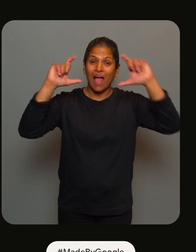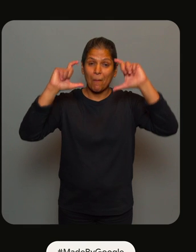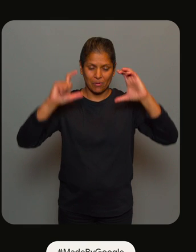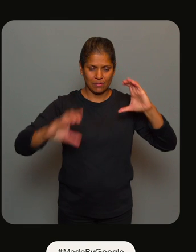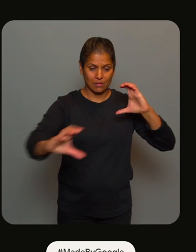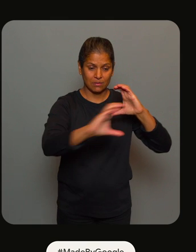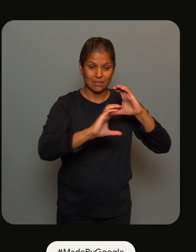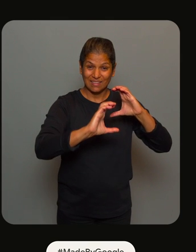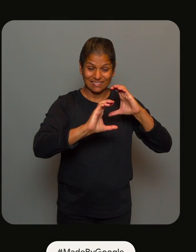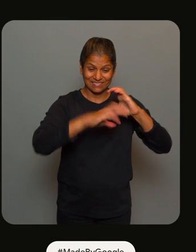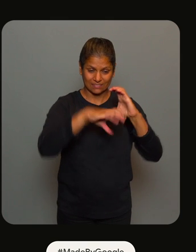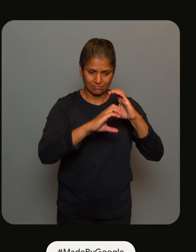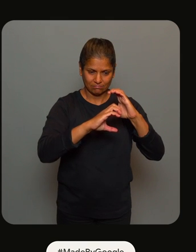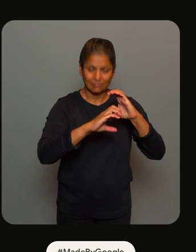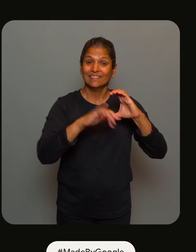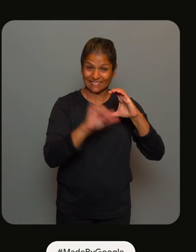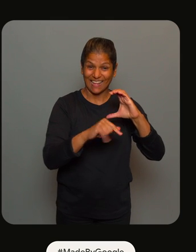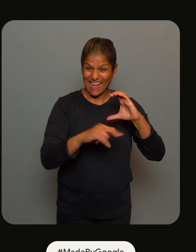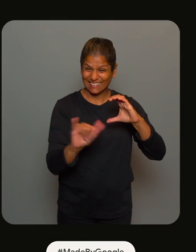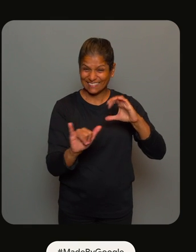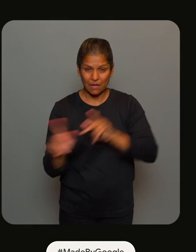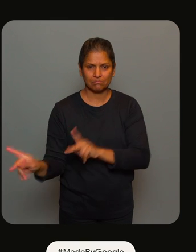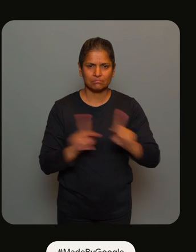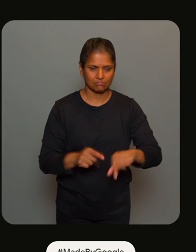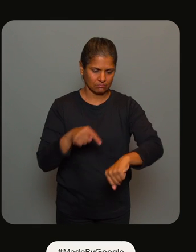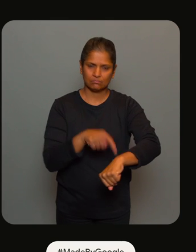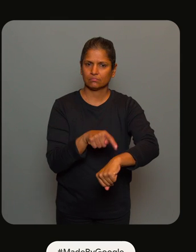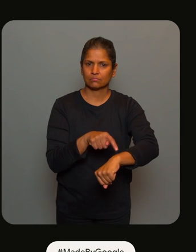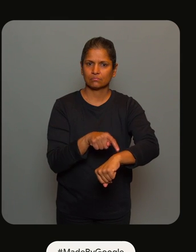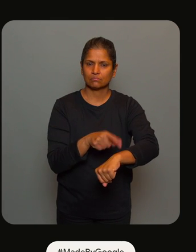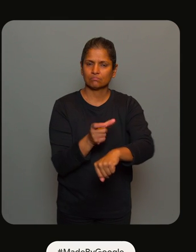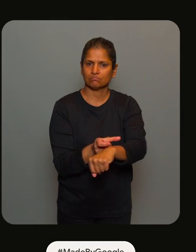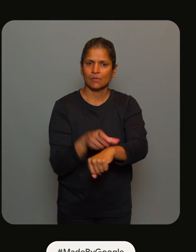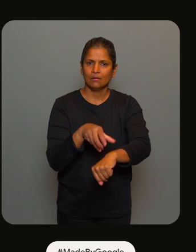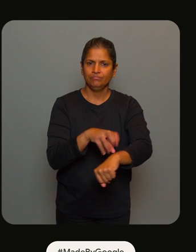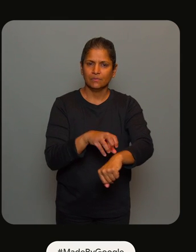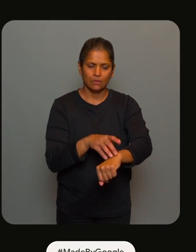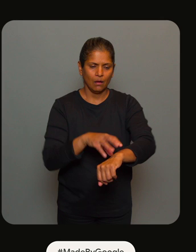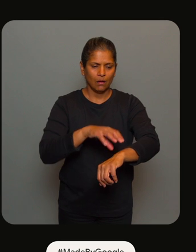Just twist and click, and you get a seamless transition between the watch and the band.